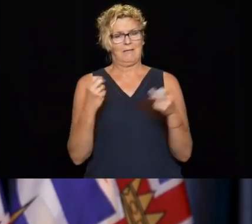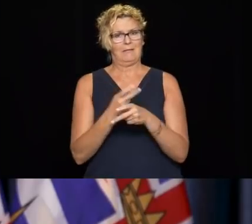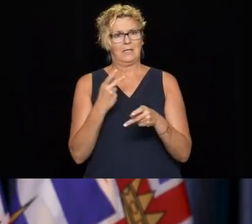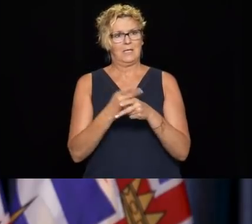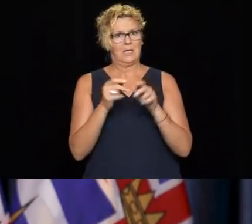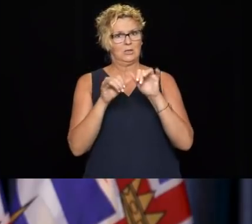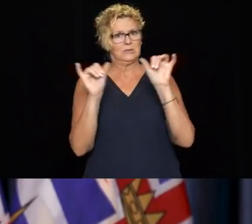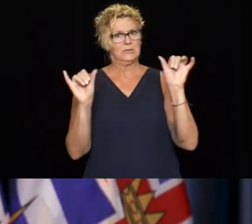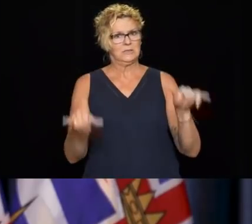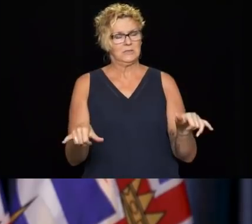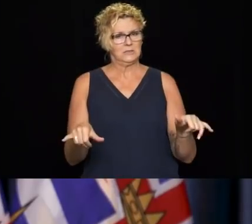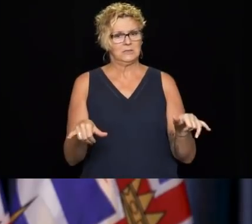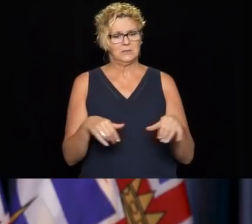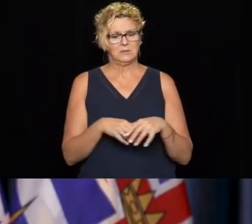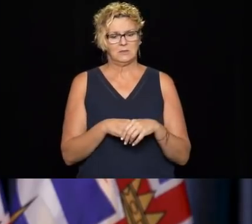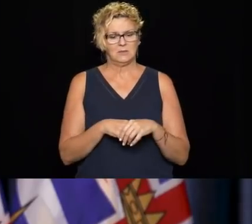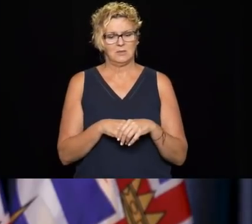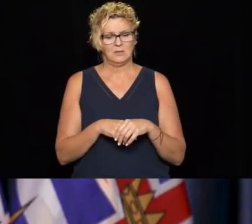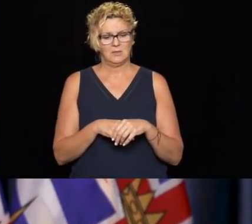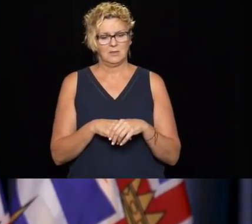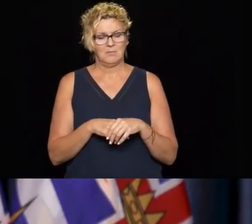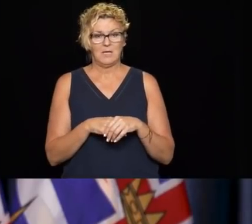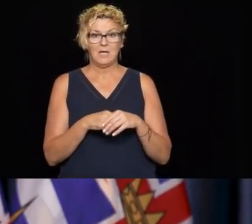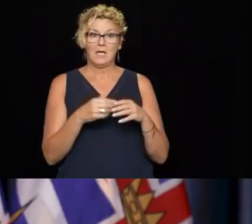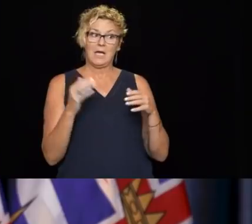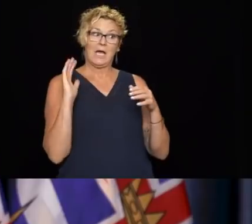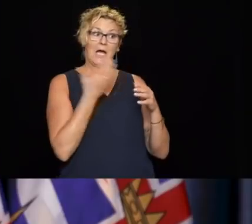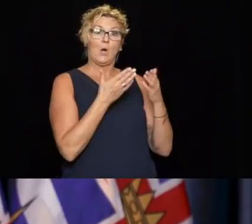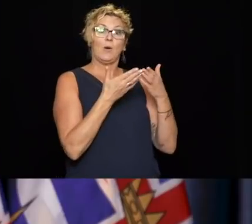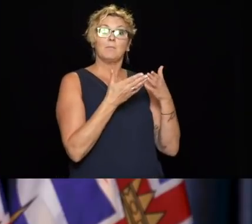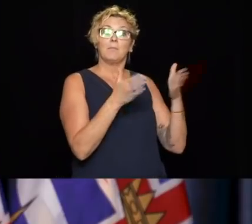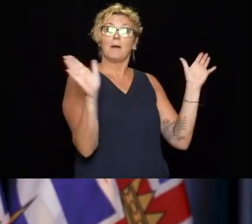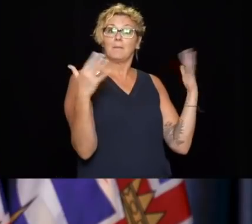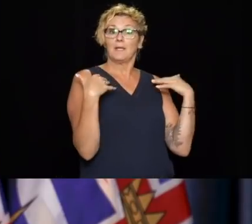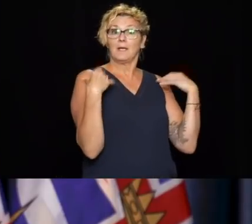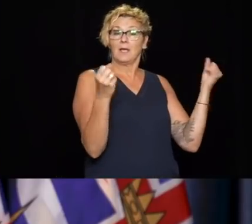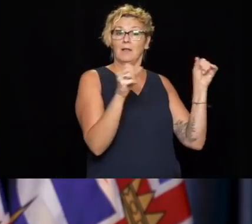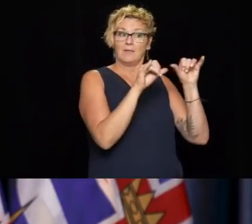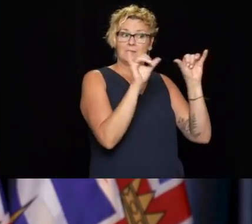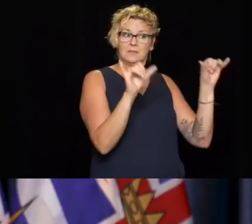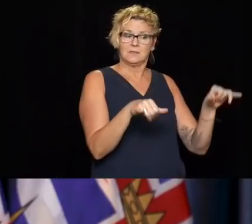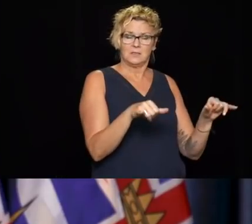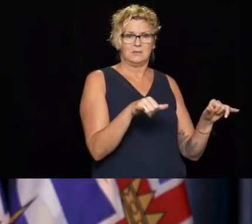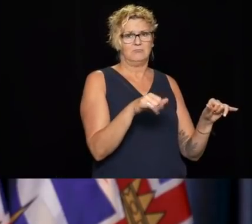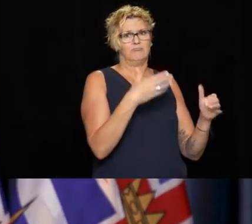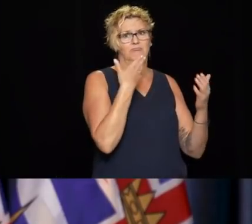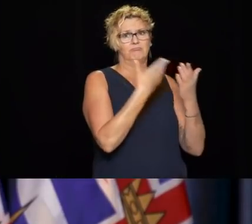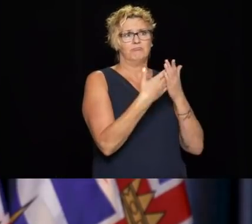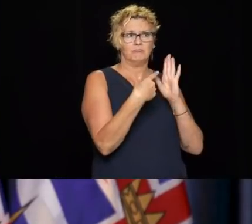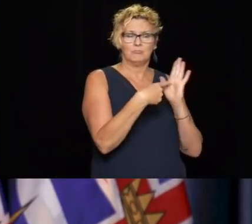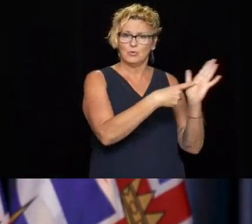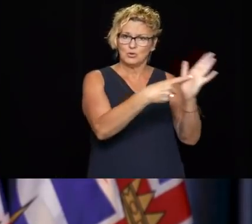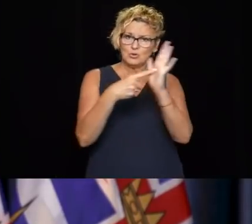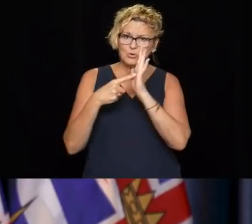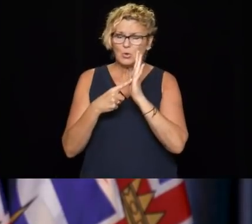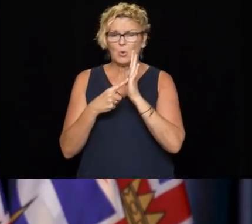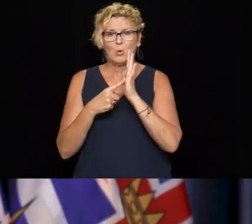professionals in our healthcare workers that we are building and improving our public healthcare system I think, this is an